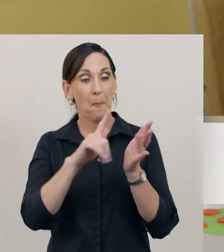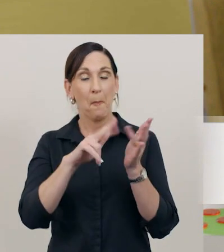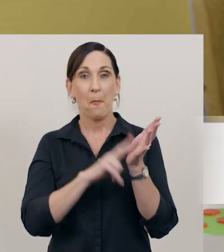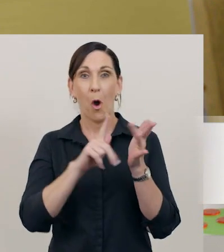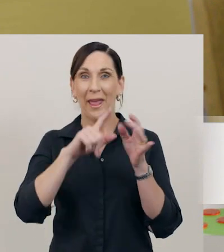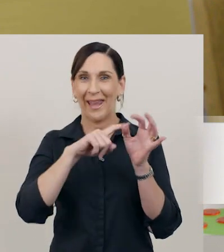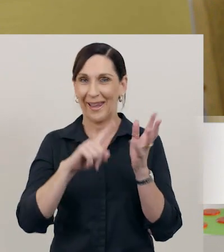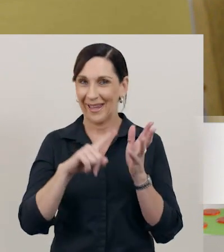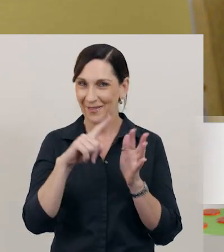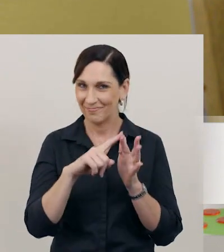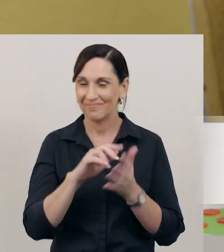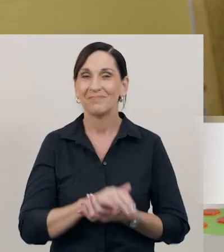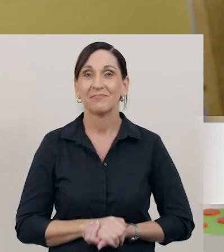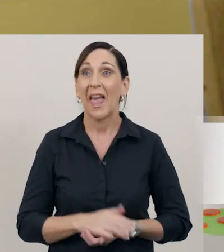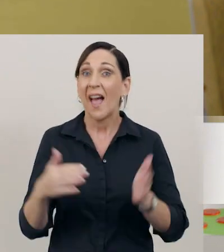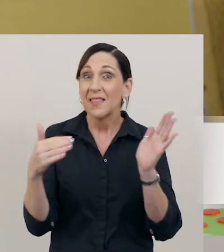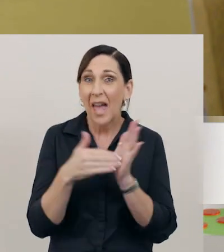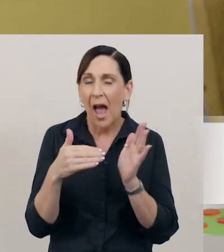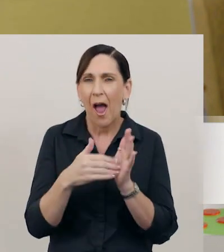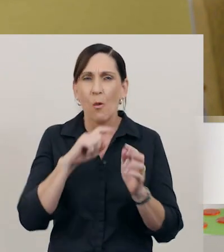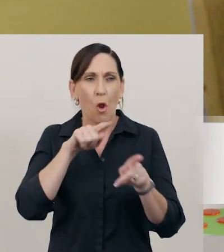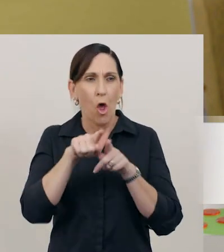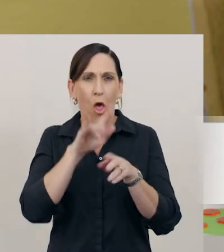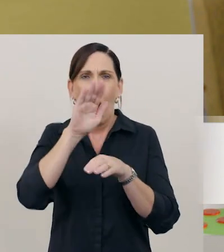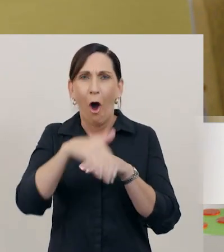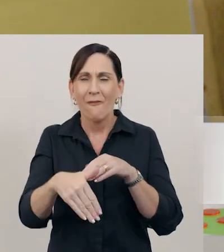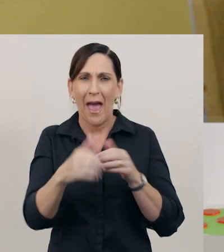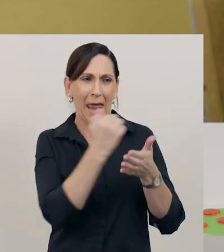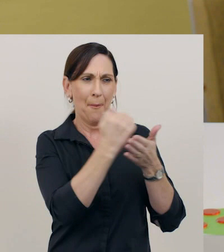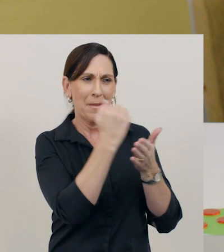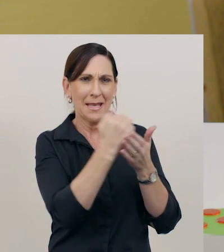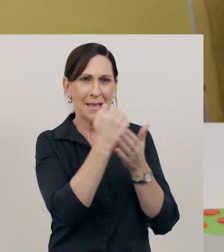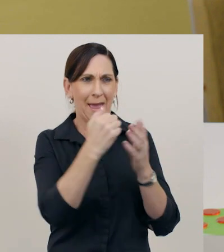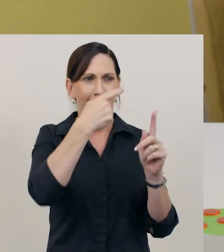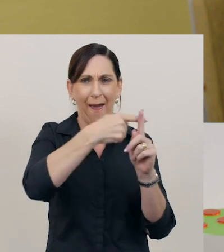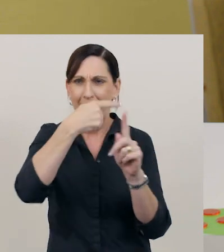Today, we are learning about adding numbers, using efficient strategies.